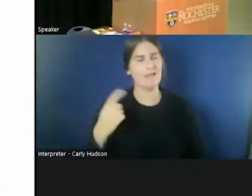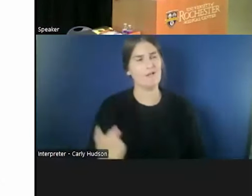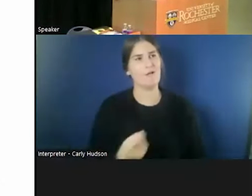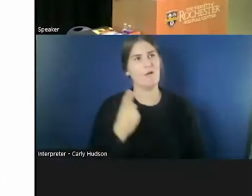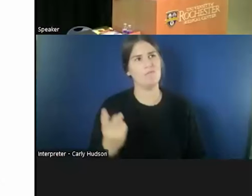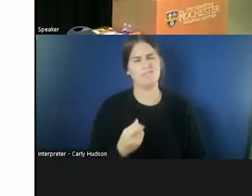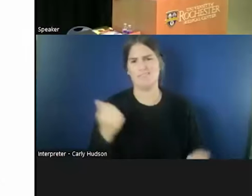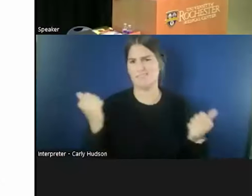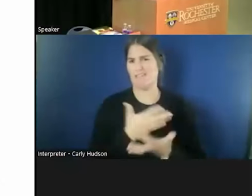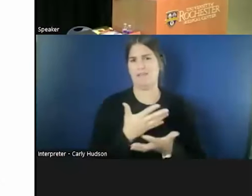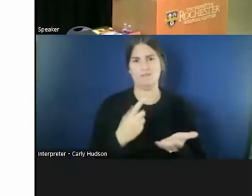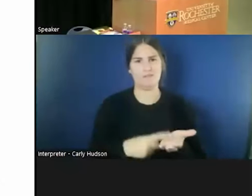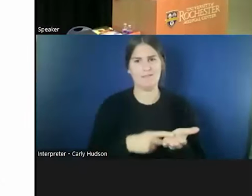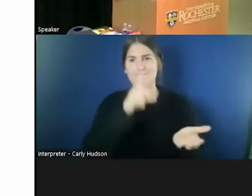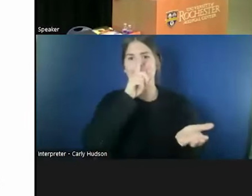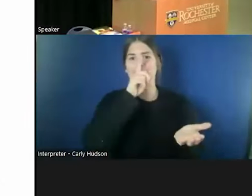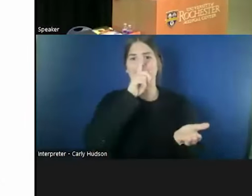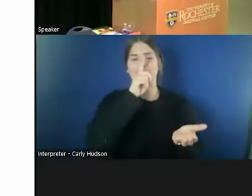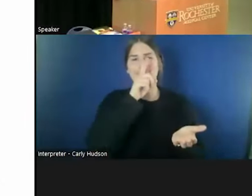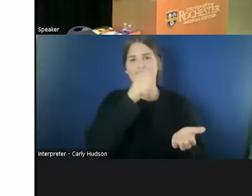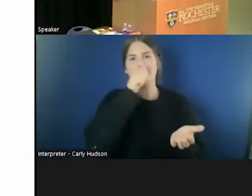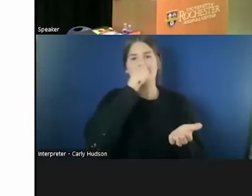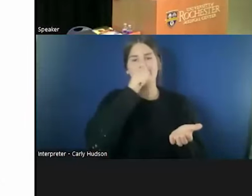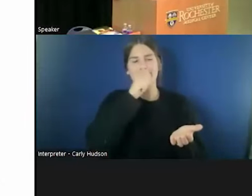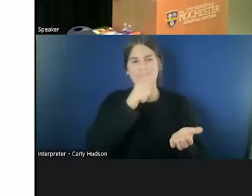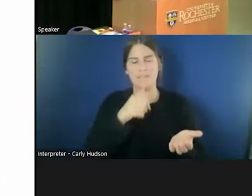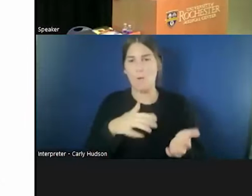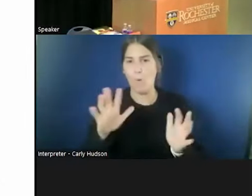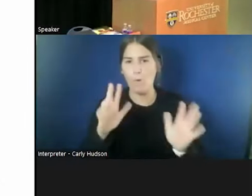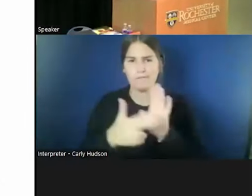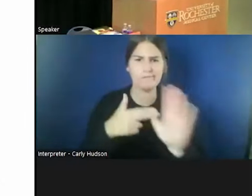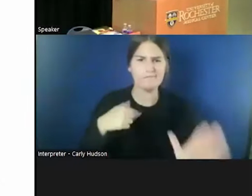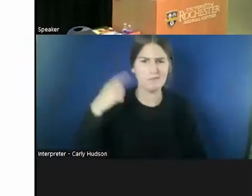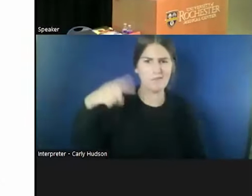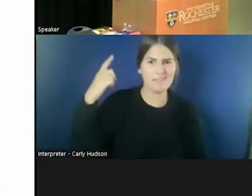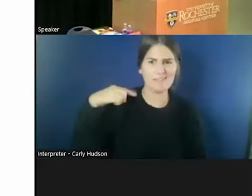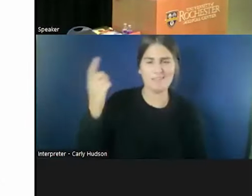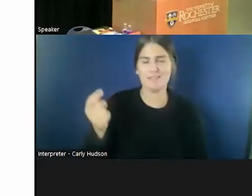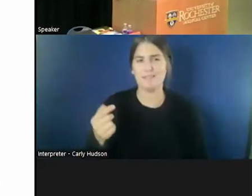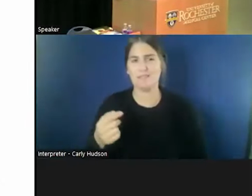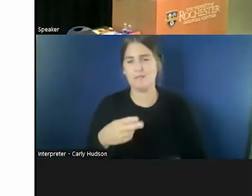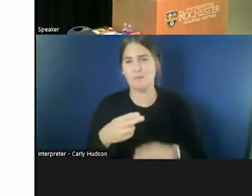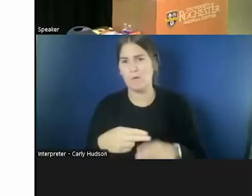talk about that because I would be classified as crazy or even worse that I needed to man